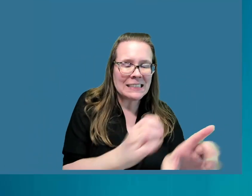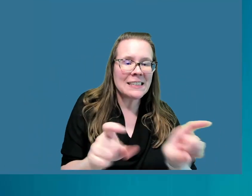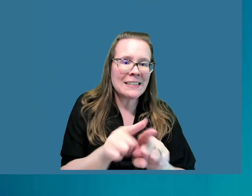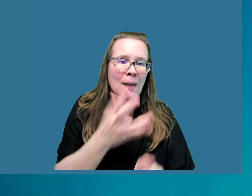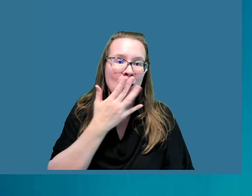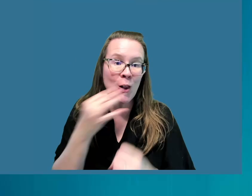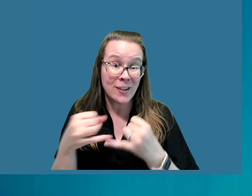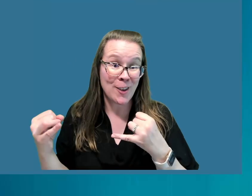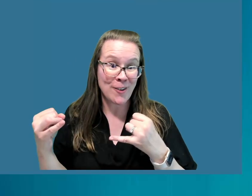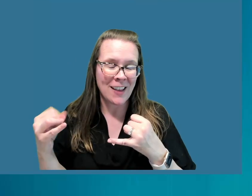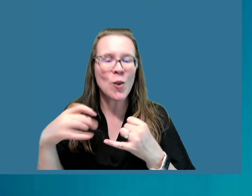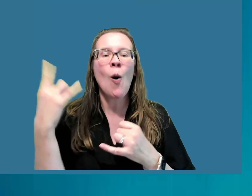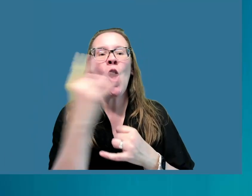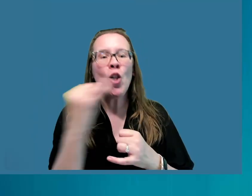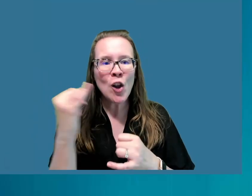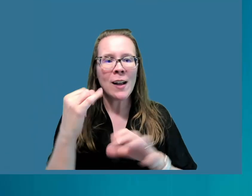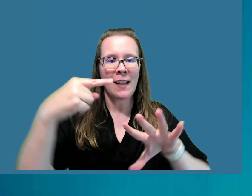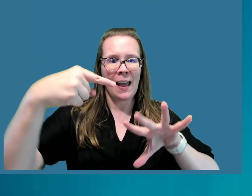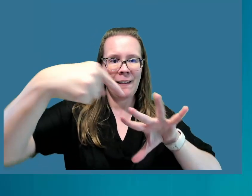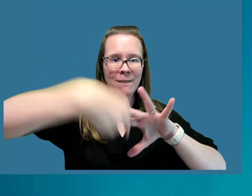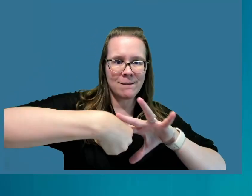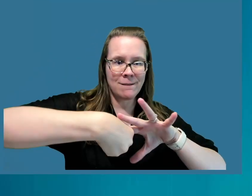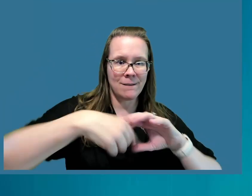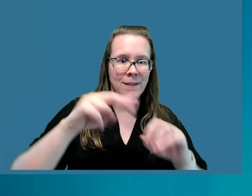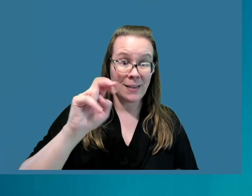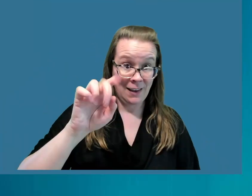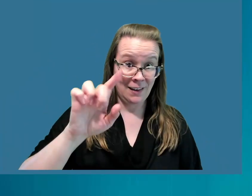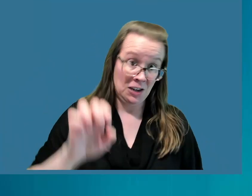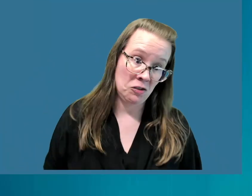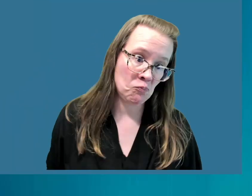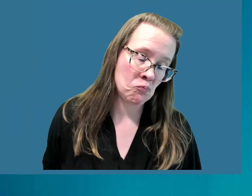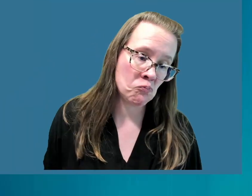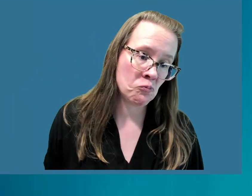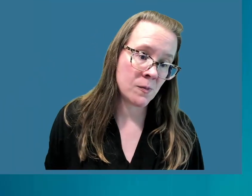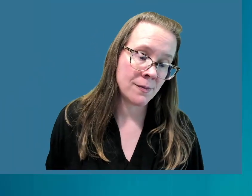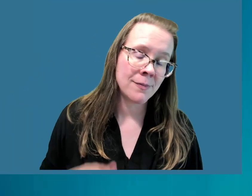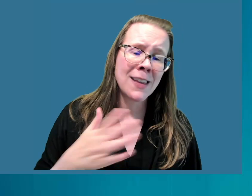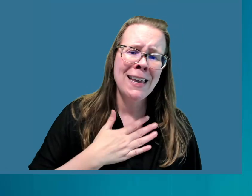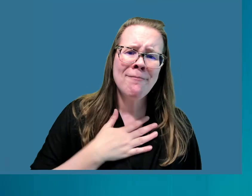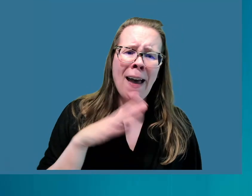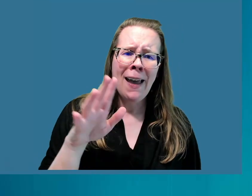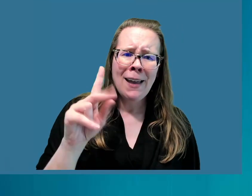and then I piped a few more on top of it. So it looks like the needle is tucked into the threads.